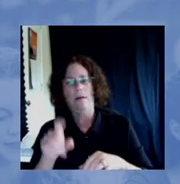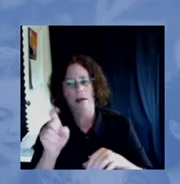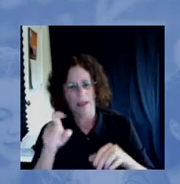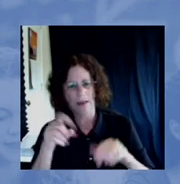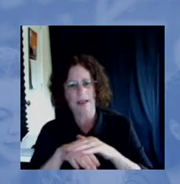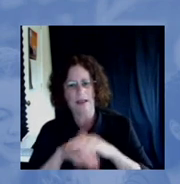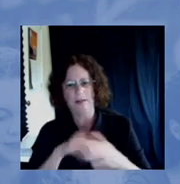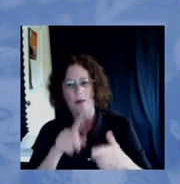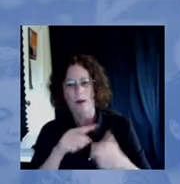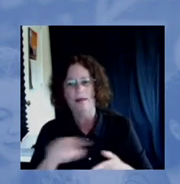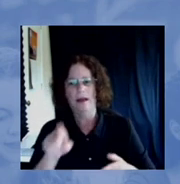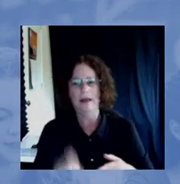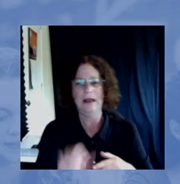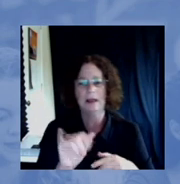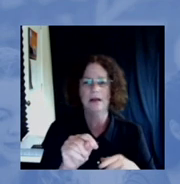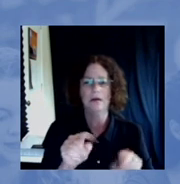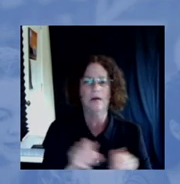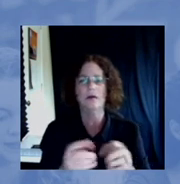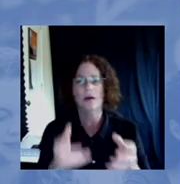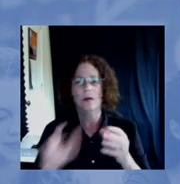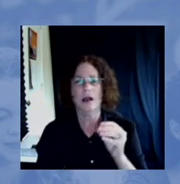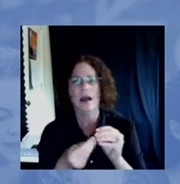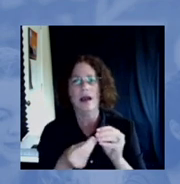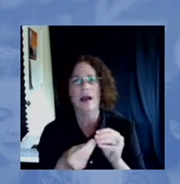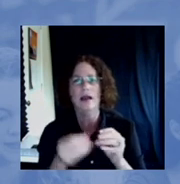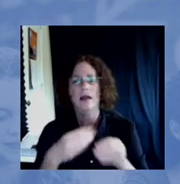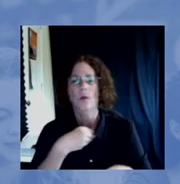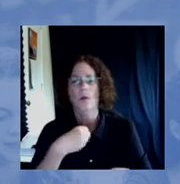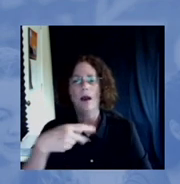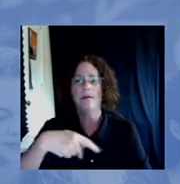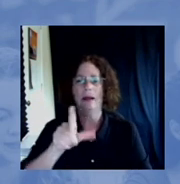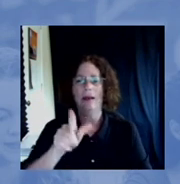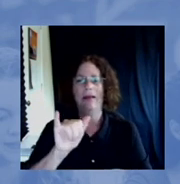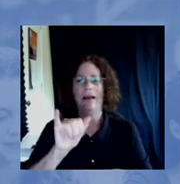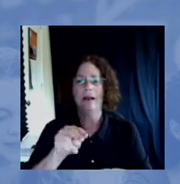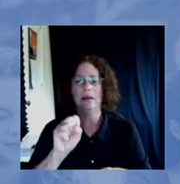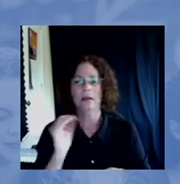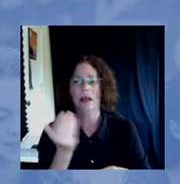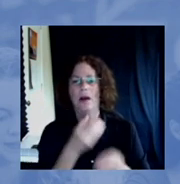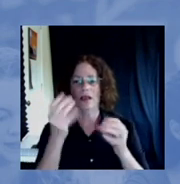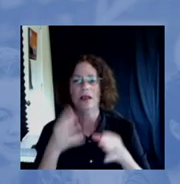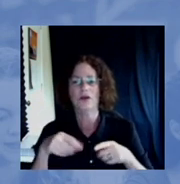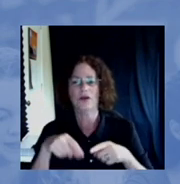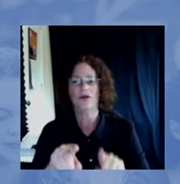LET ME ALSO ADD THAT IN WHITE PLAINS OUR TEACHERS DURING THE PANDEMIC, OUR EDUCATORS, REACHED